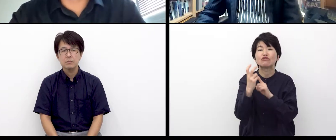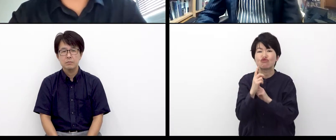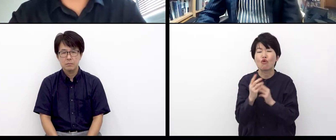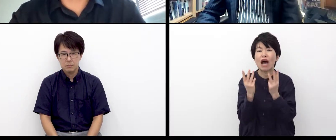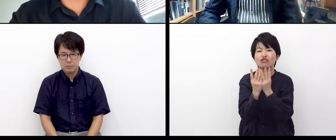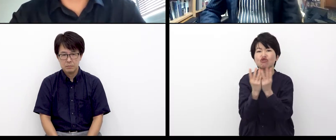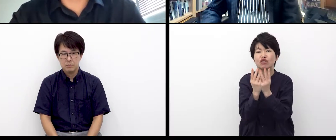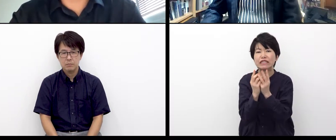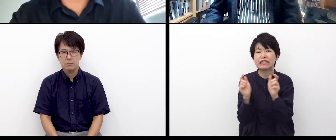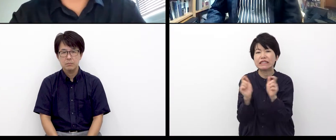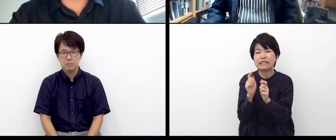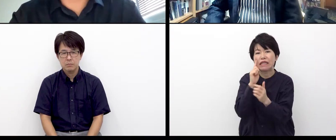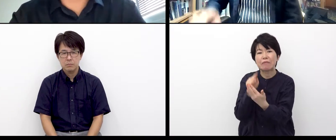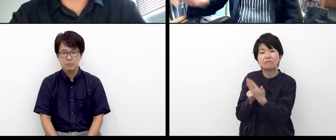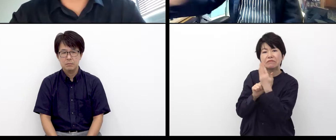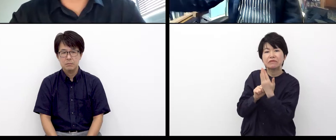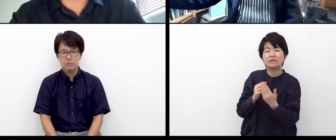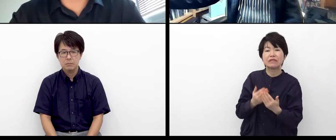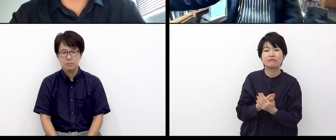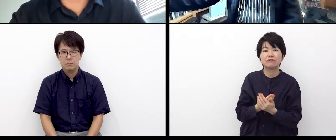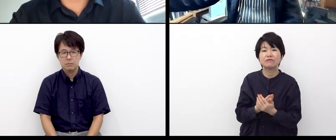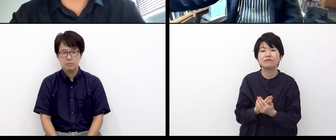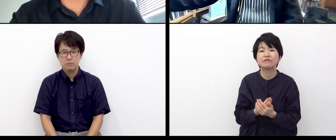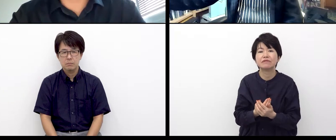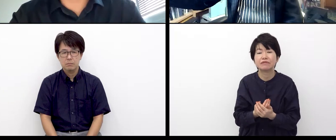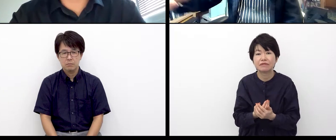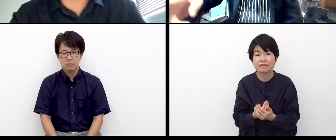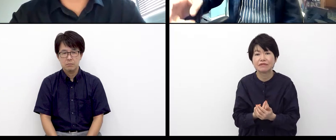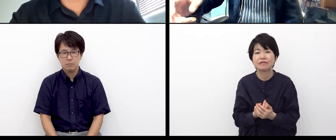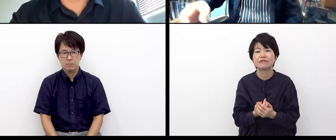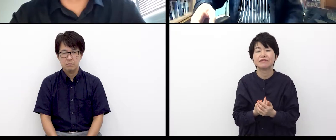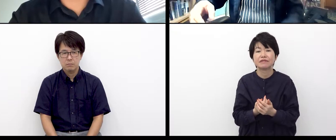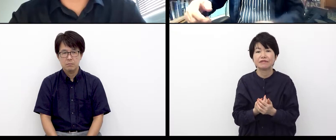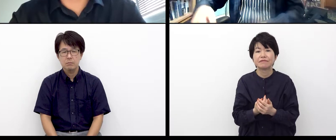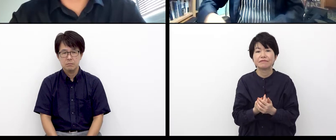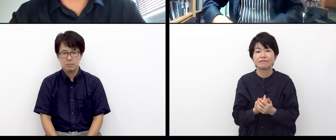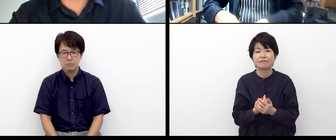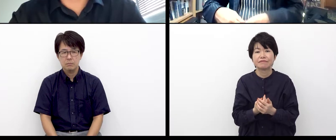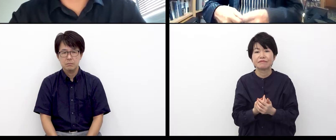That’s because, in their research, an agent comes to your house whom you don’t know at all,